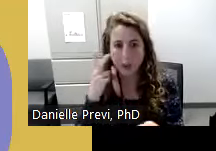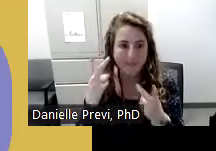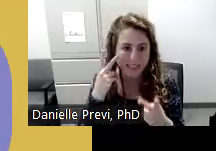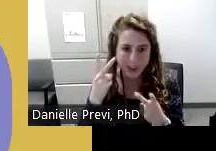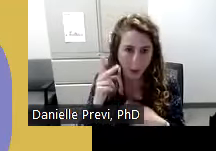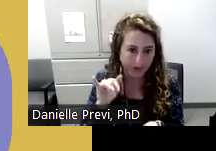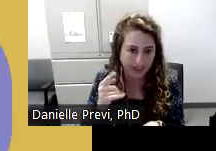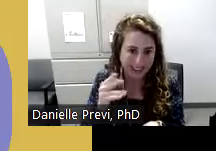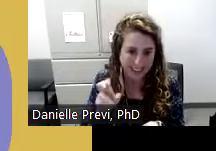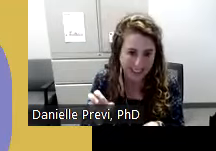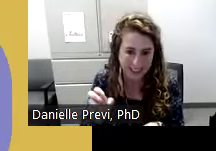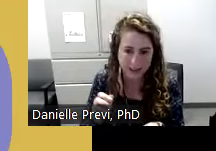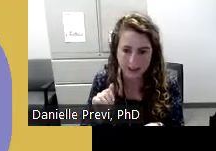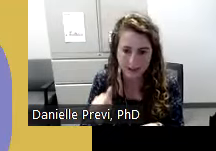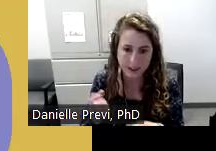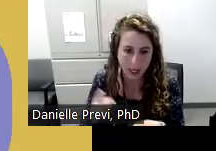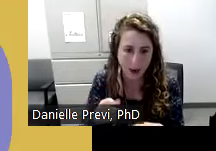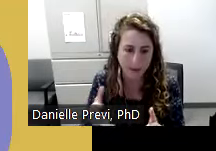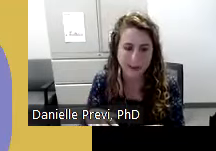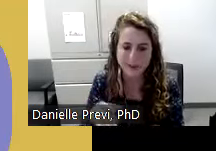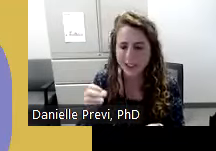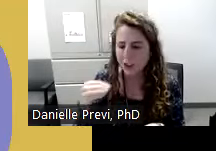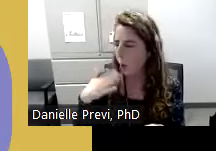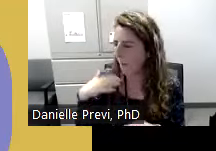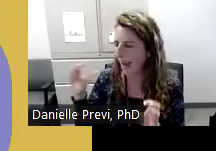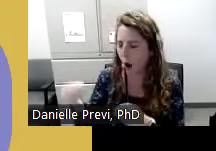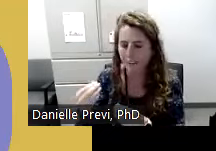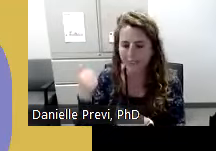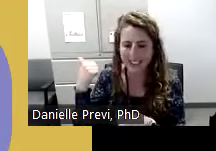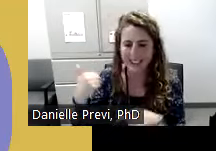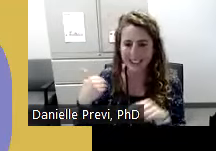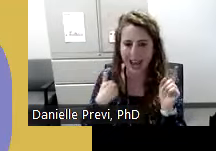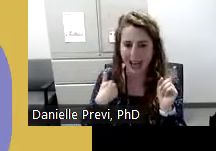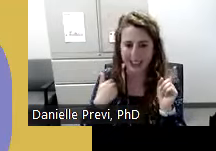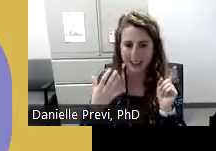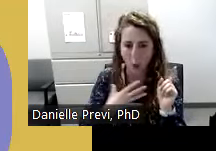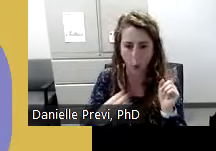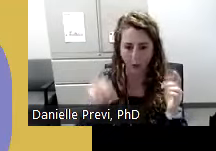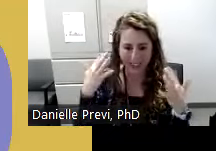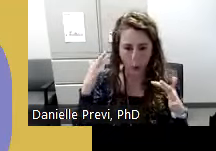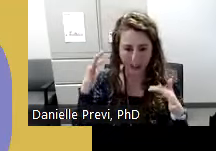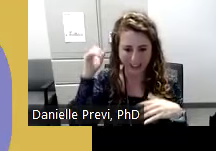Now, if we're talking about other concerns, auditory or visual fatigue happen. The office